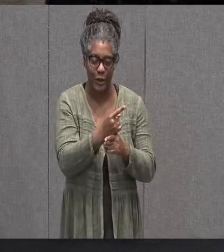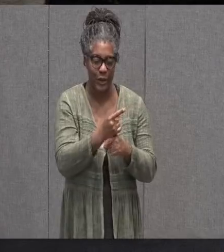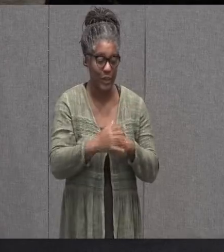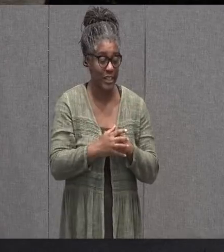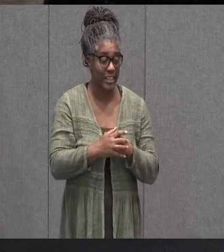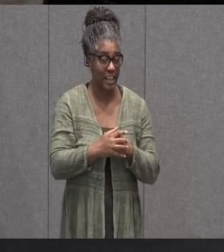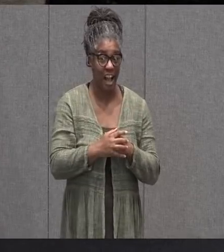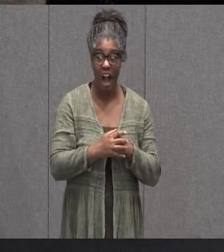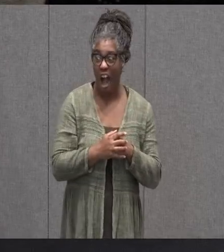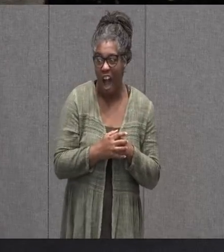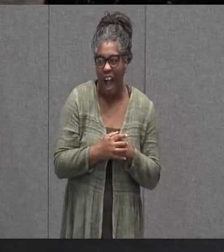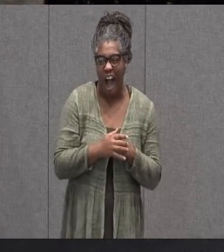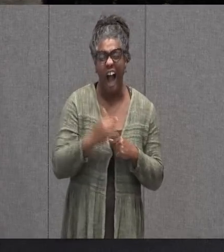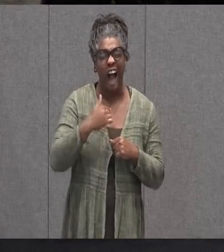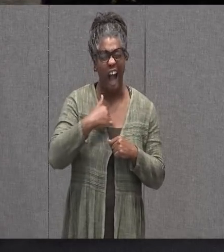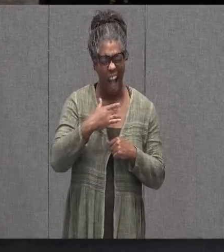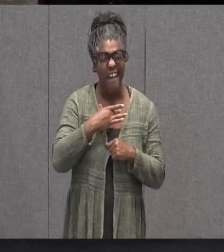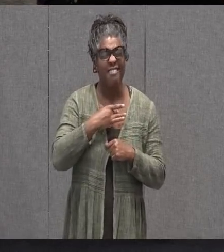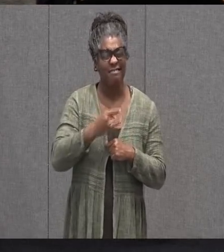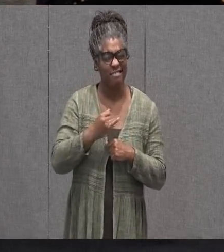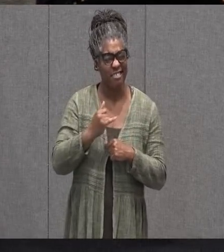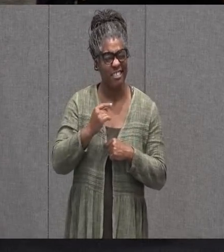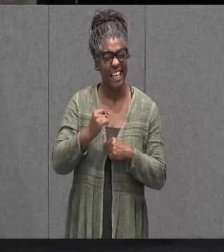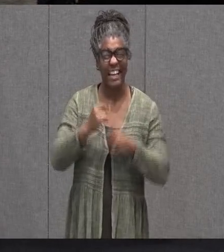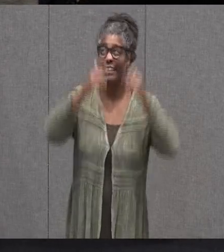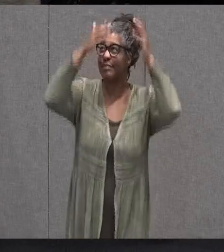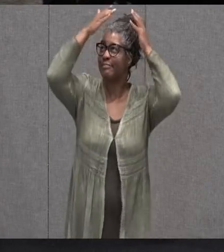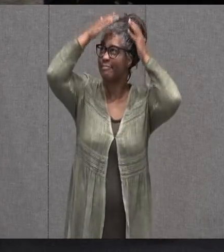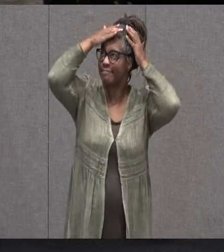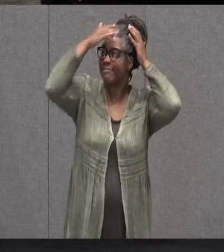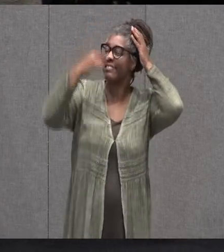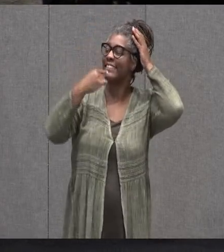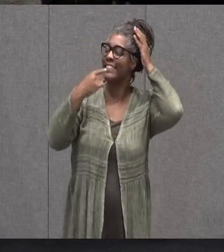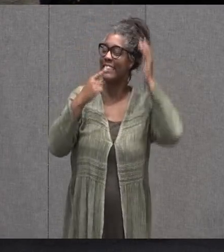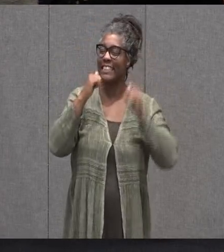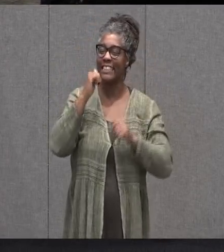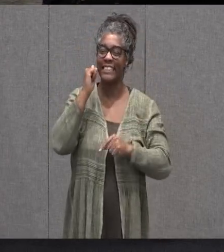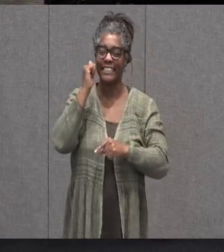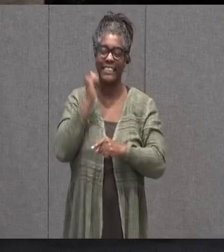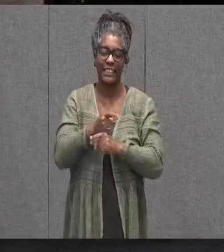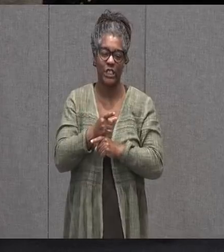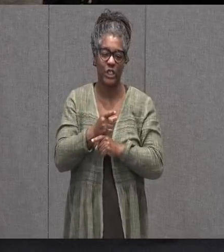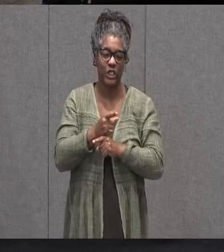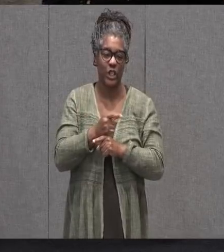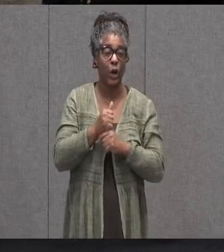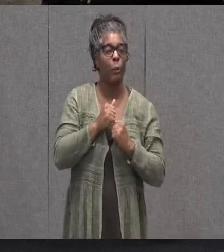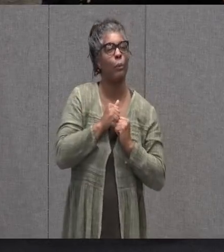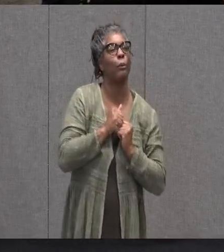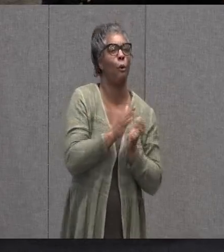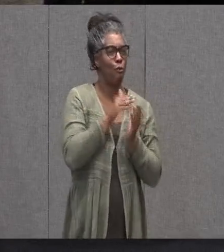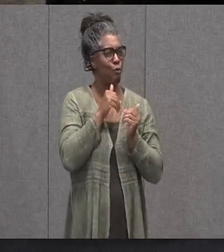"I like it," said his sister. "Woof woof," said his dog.